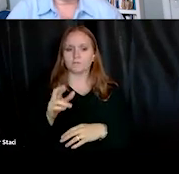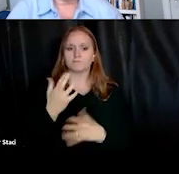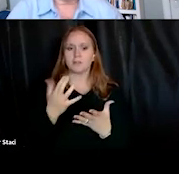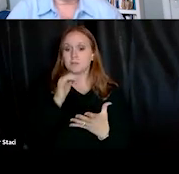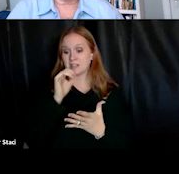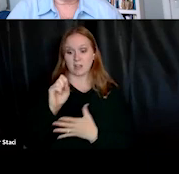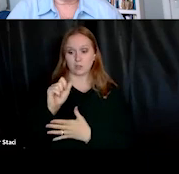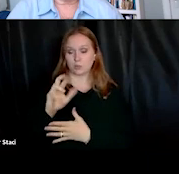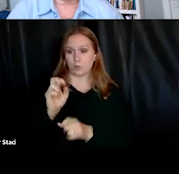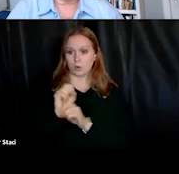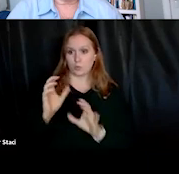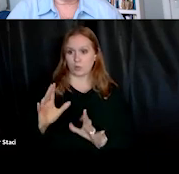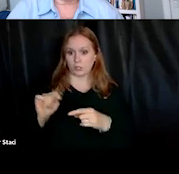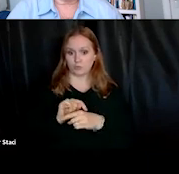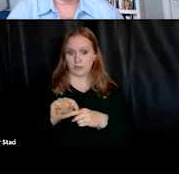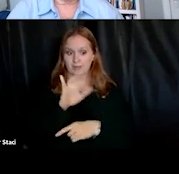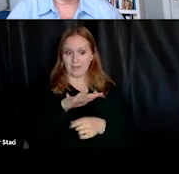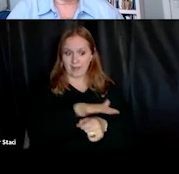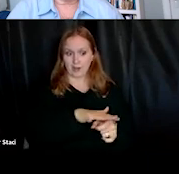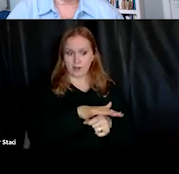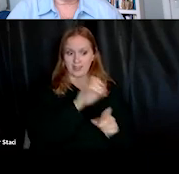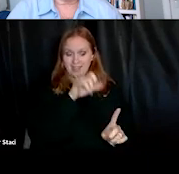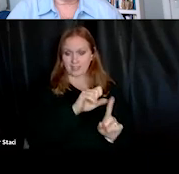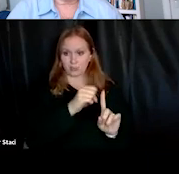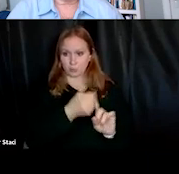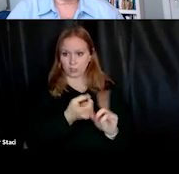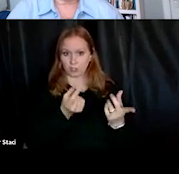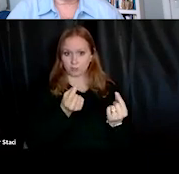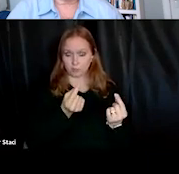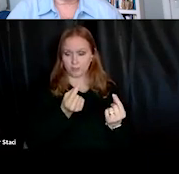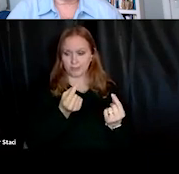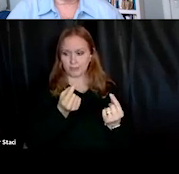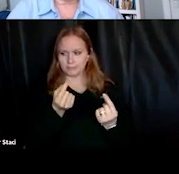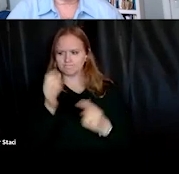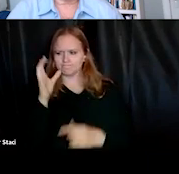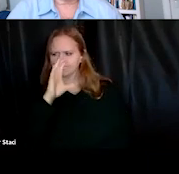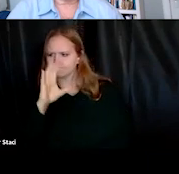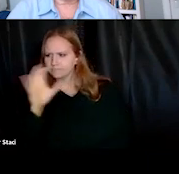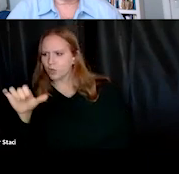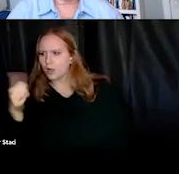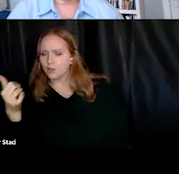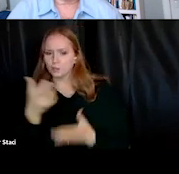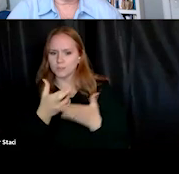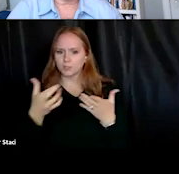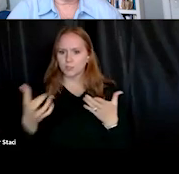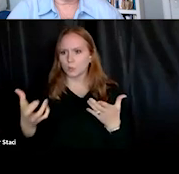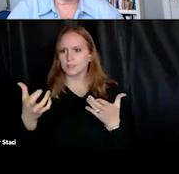that's trained in their area. And in those cases, we explore what other resources might exist that we can refer that person to.